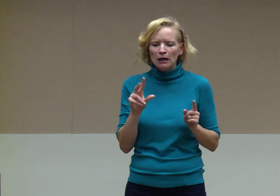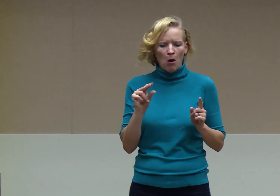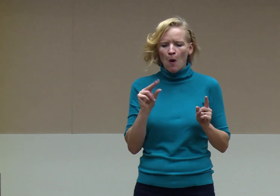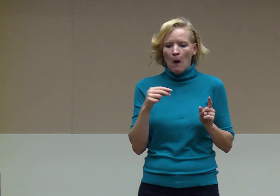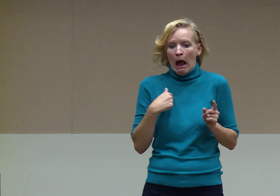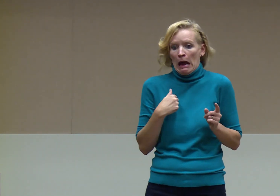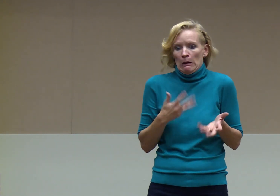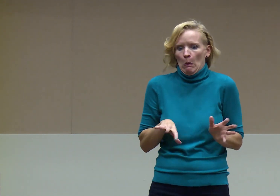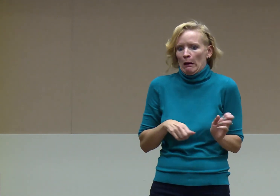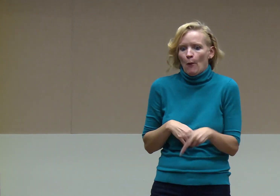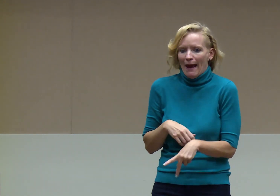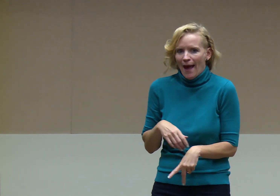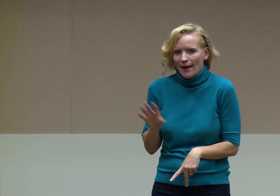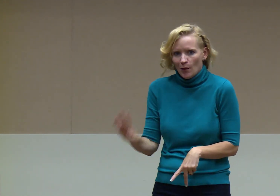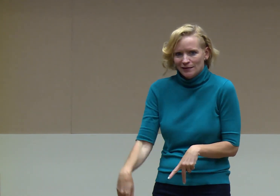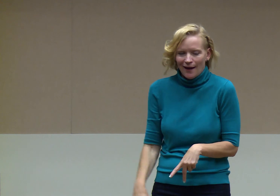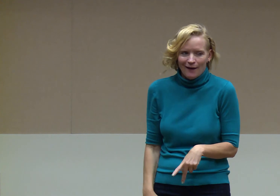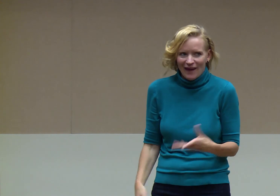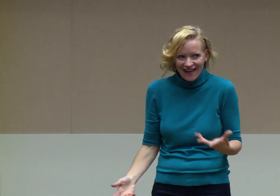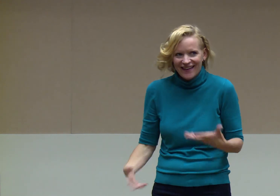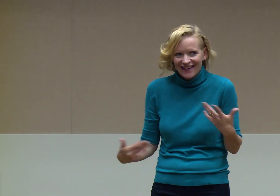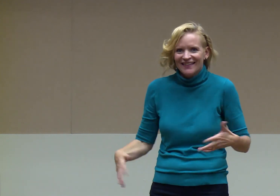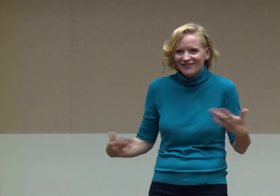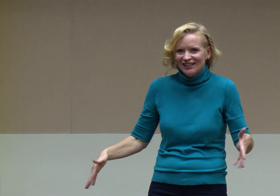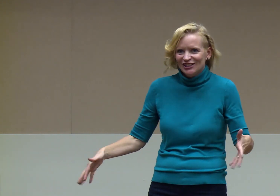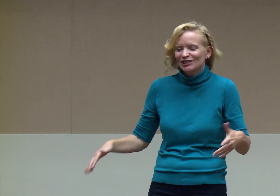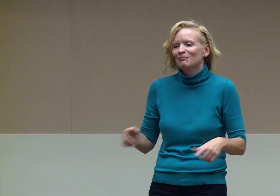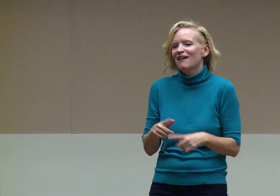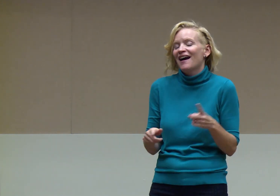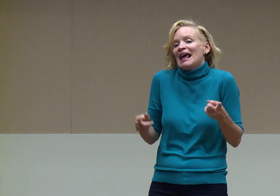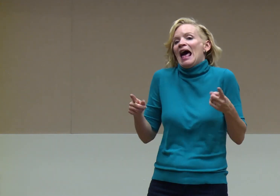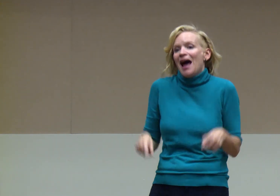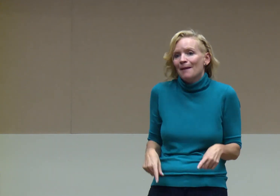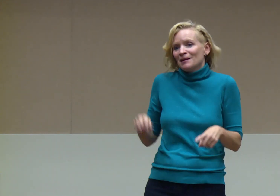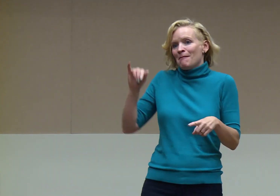but I didn't want to be out west, I really didn't. I'd already been there, done that.